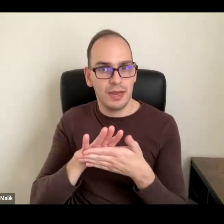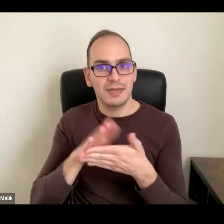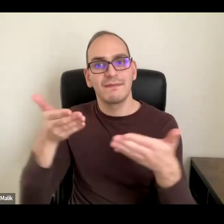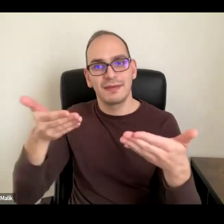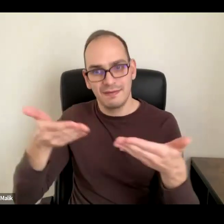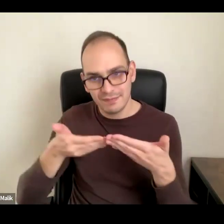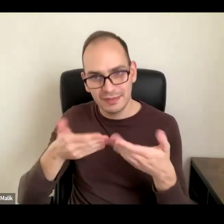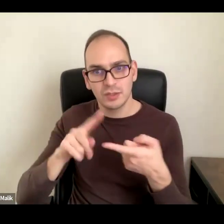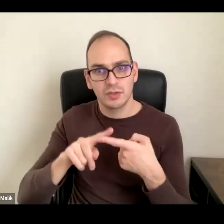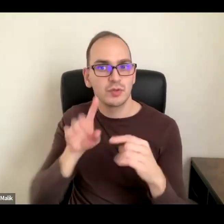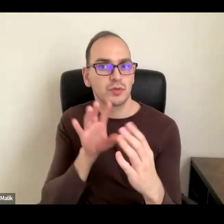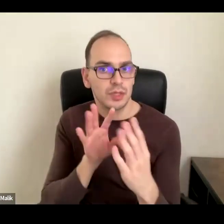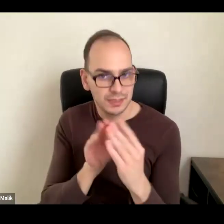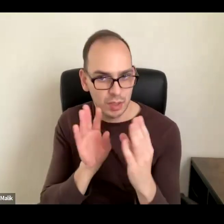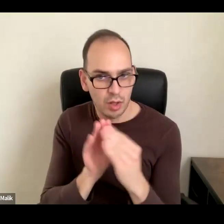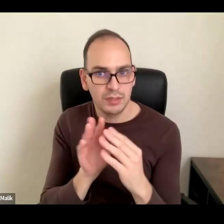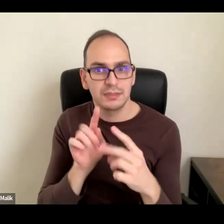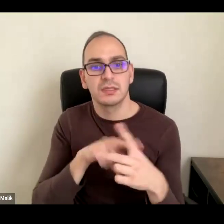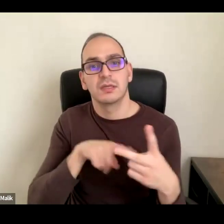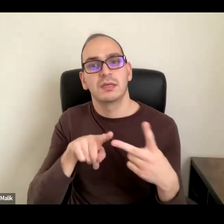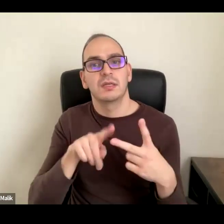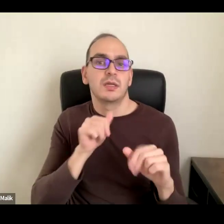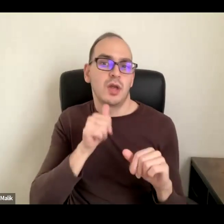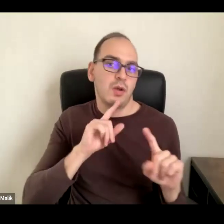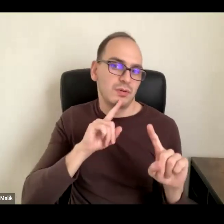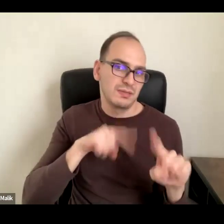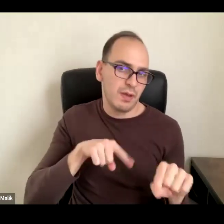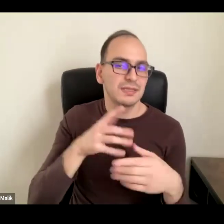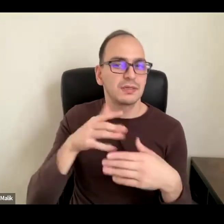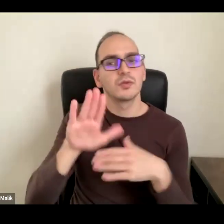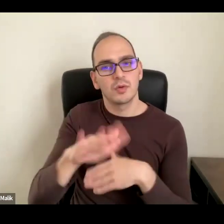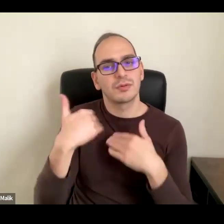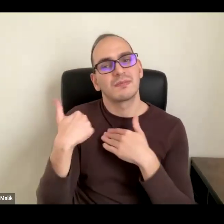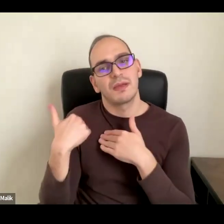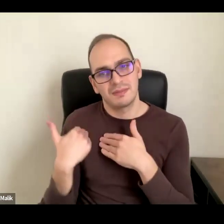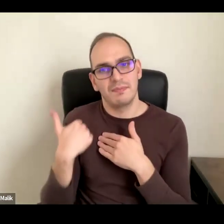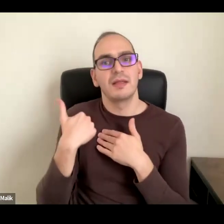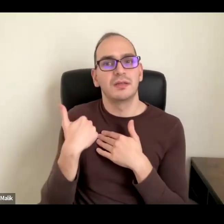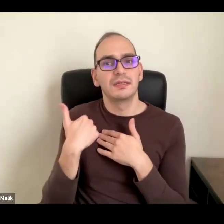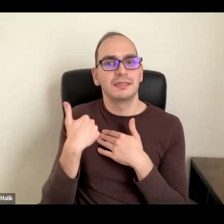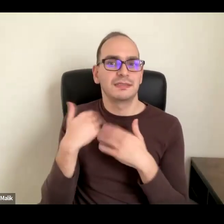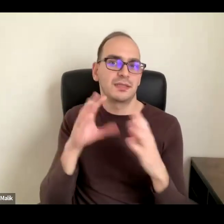consult and nonresponse. That's a part of your responsibilities in the consultation process is